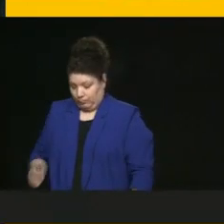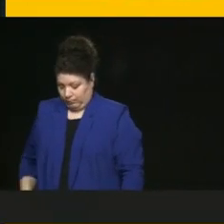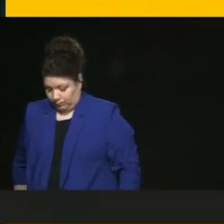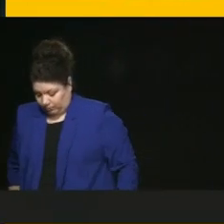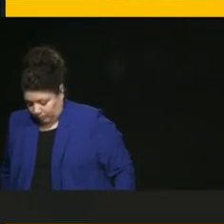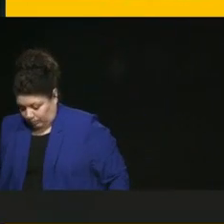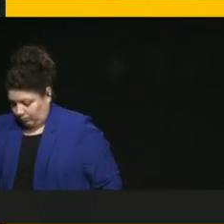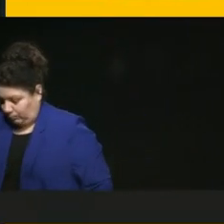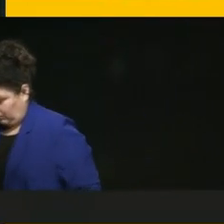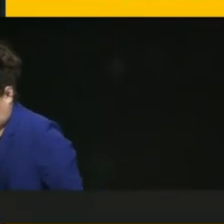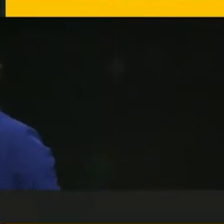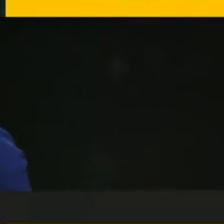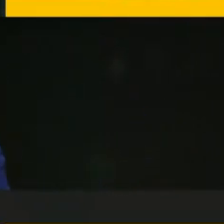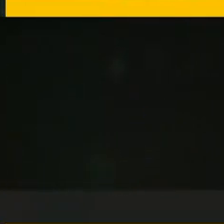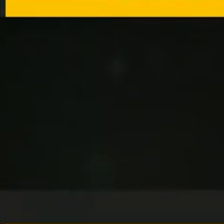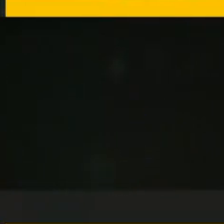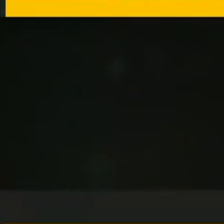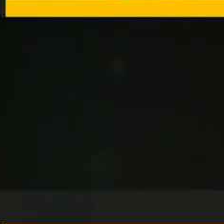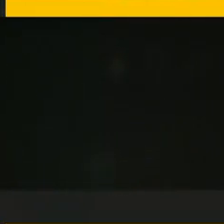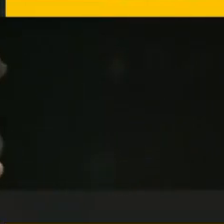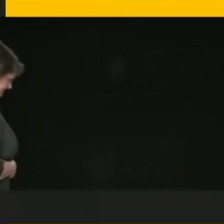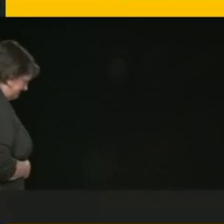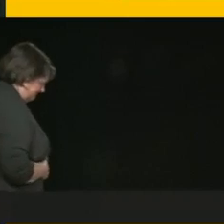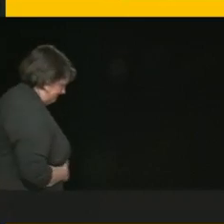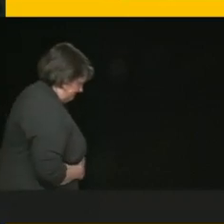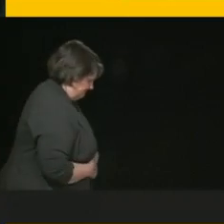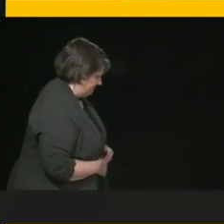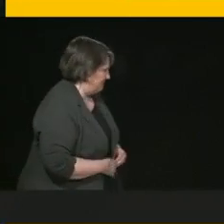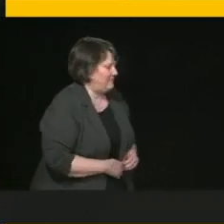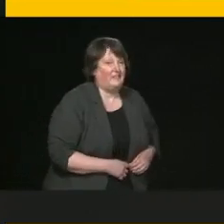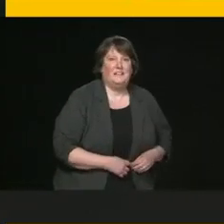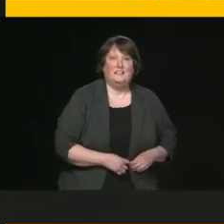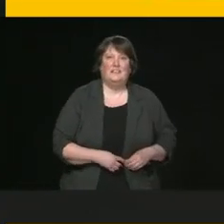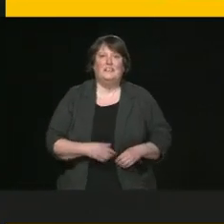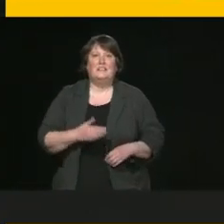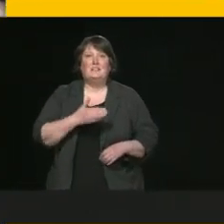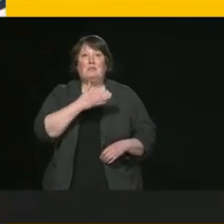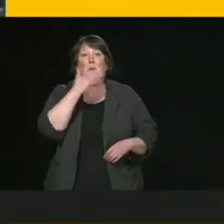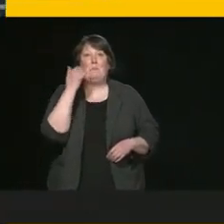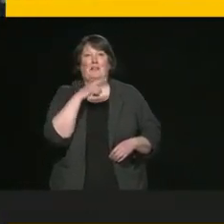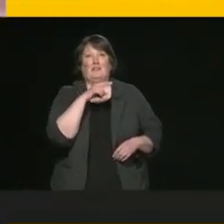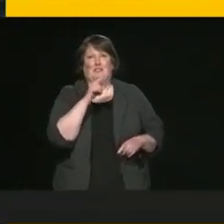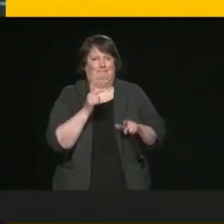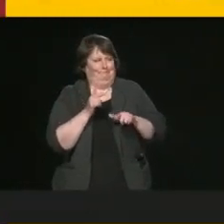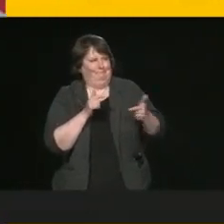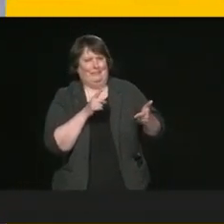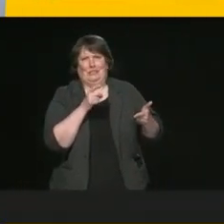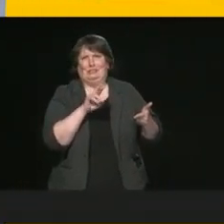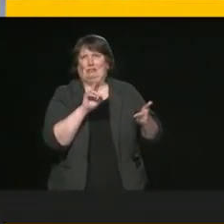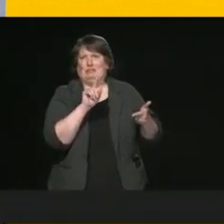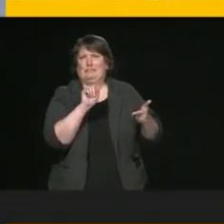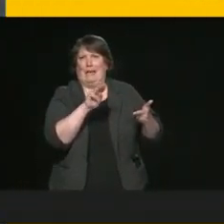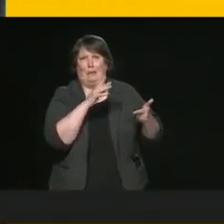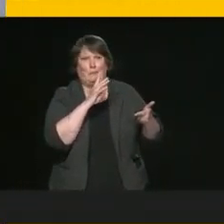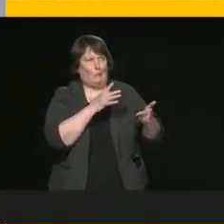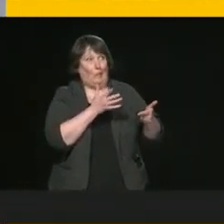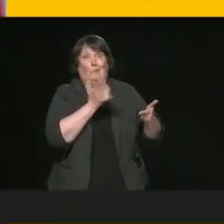I'LL TURN THAT TO DR. TAM. BELIEVE IT OR NOT BEFORE THE PANDEMIC, SHE WAS THE MINISTER